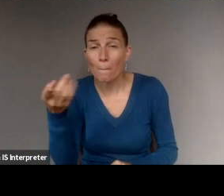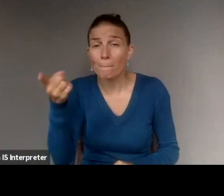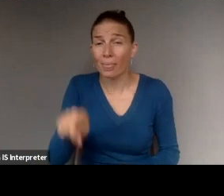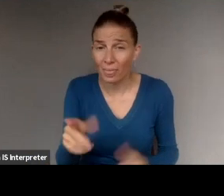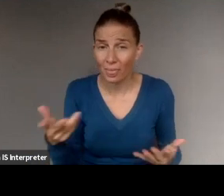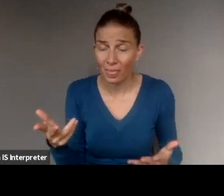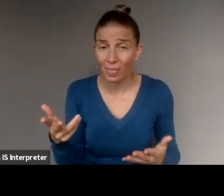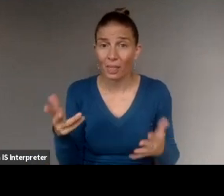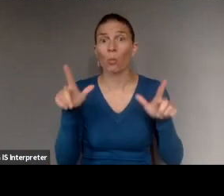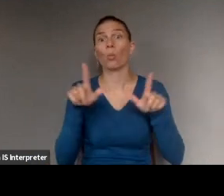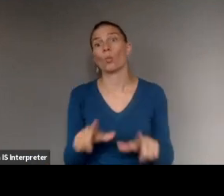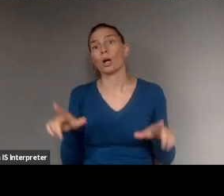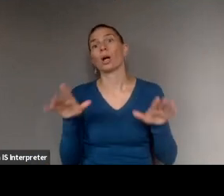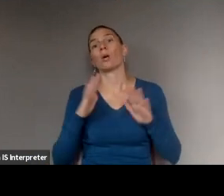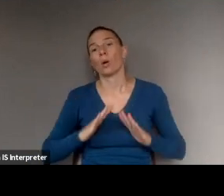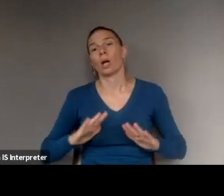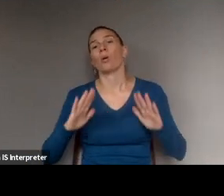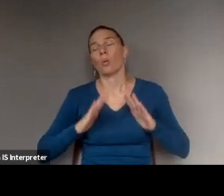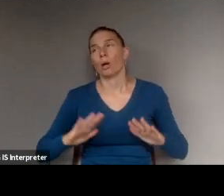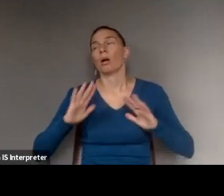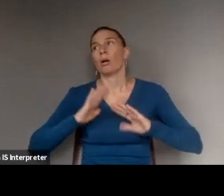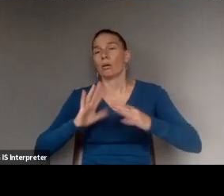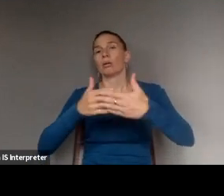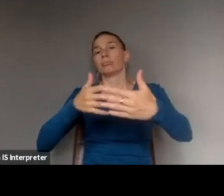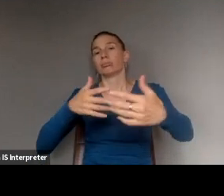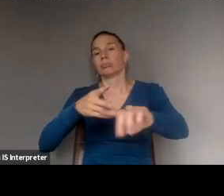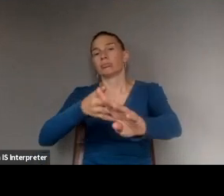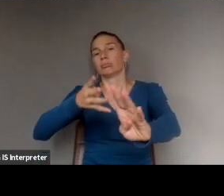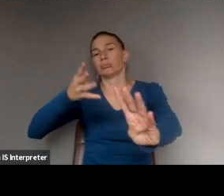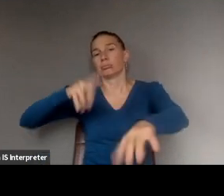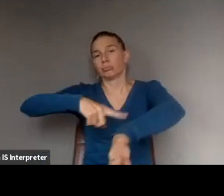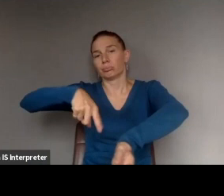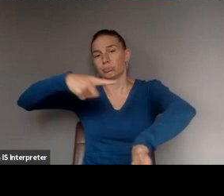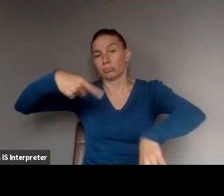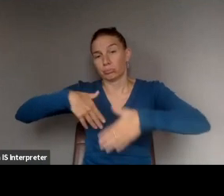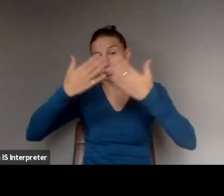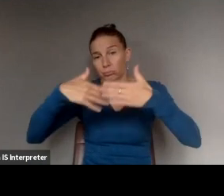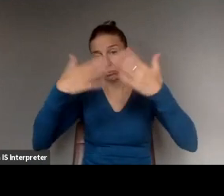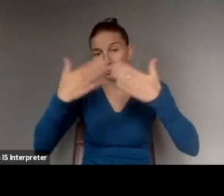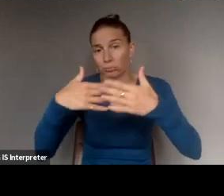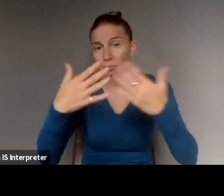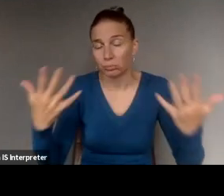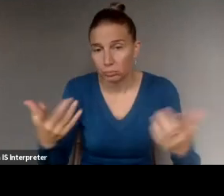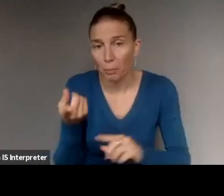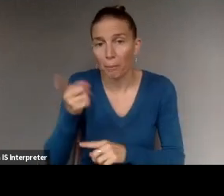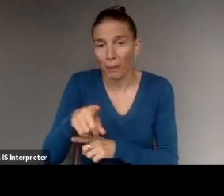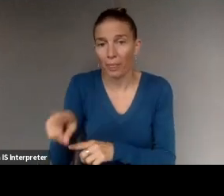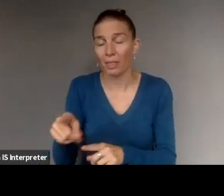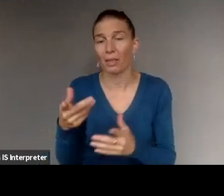when, we look, you know, at the eligibility criteria for one to get or to access social protection benefits.